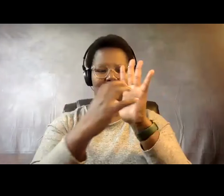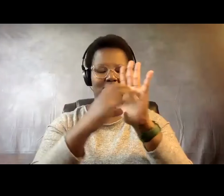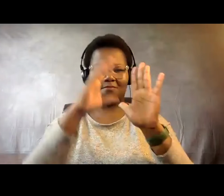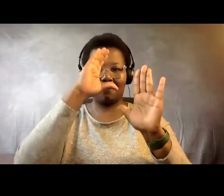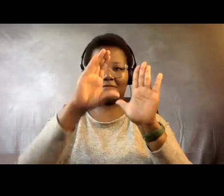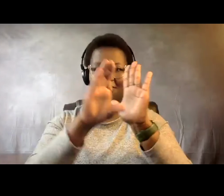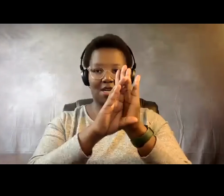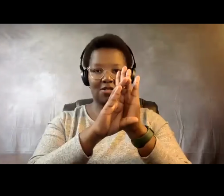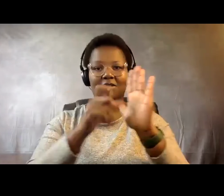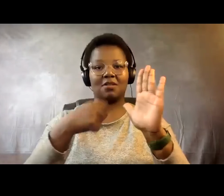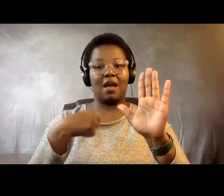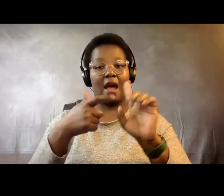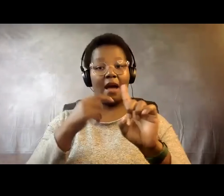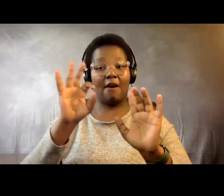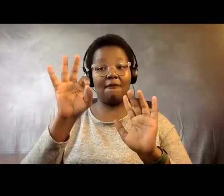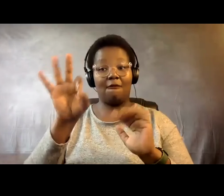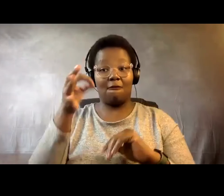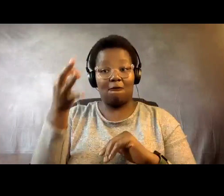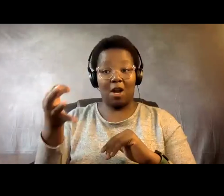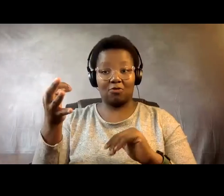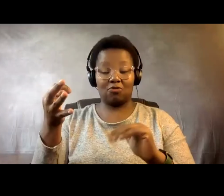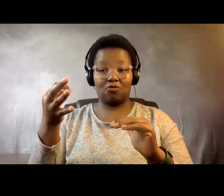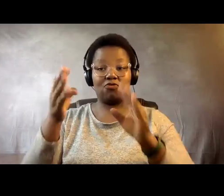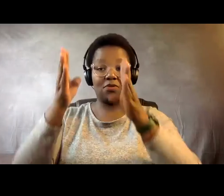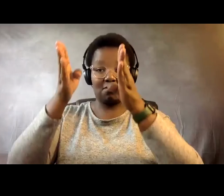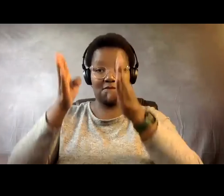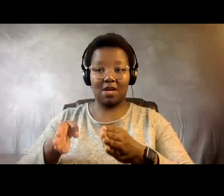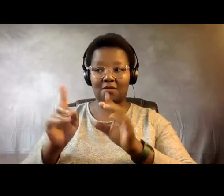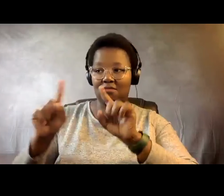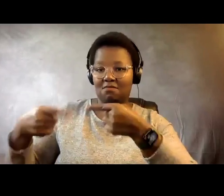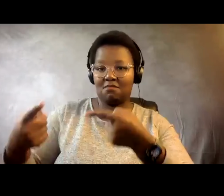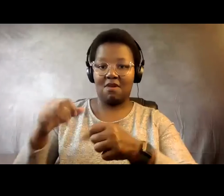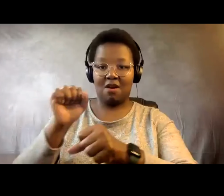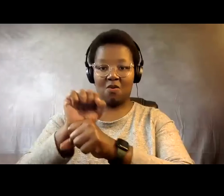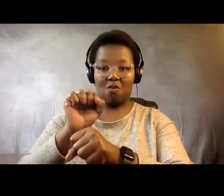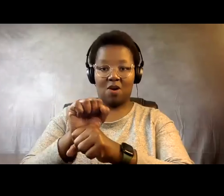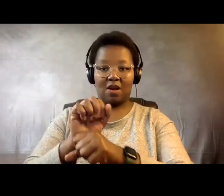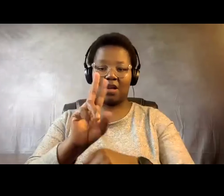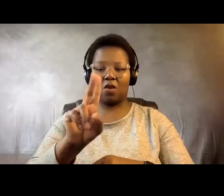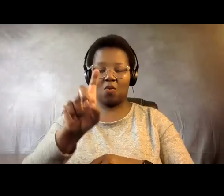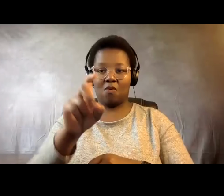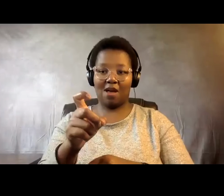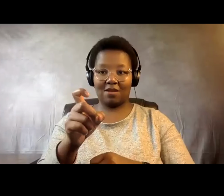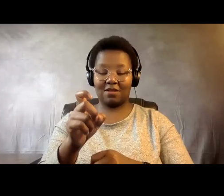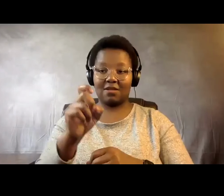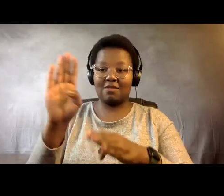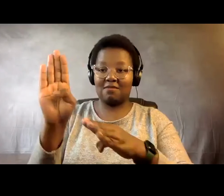and I've been working in the UX industry and in web industry for more than 12 years now.